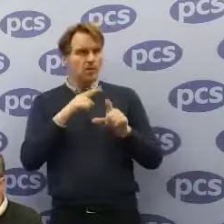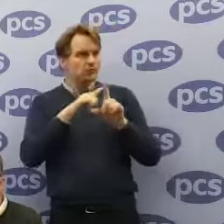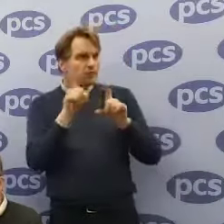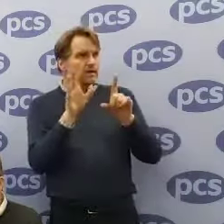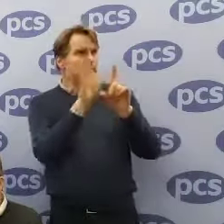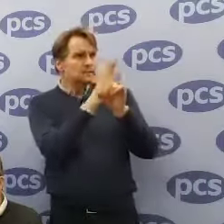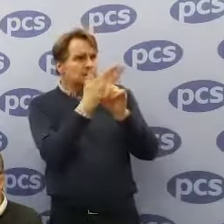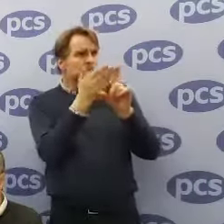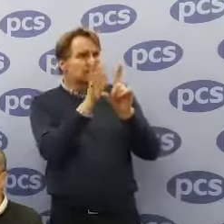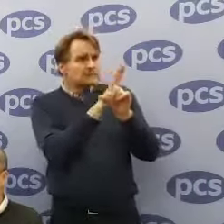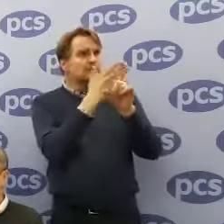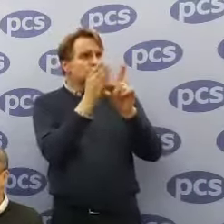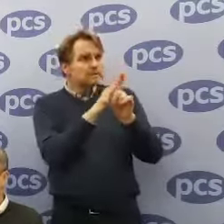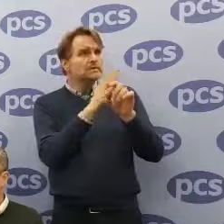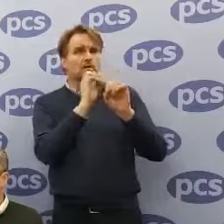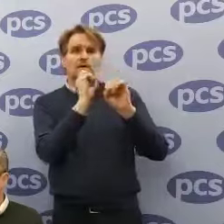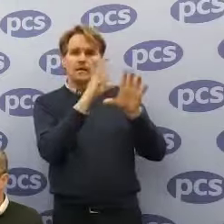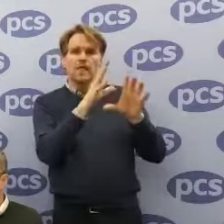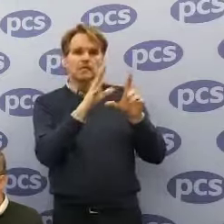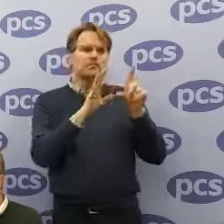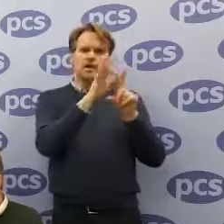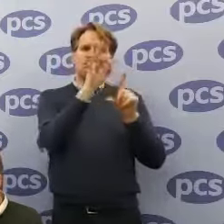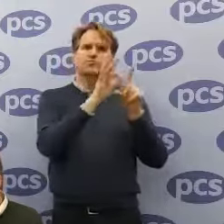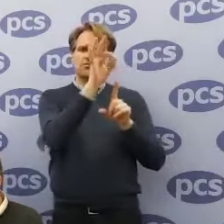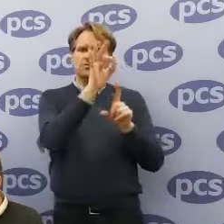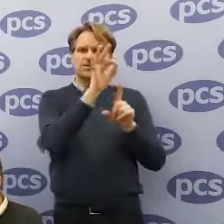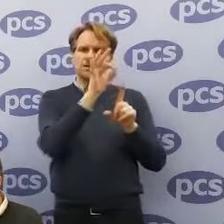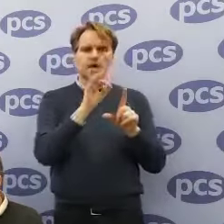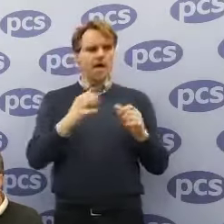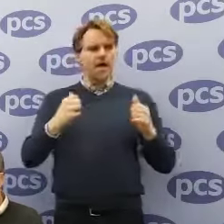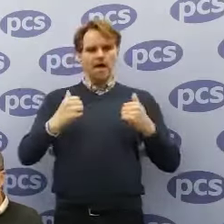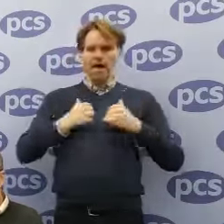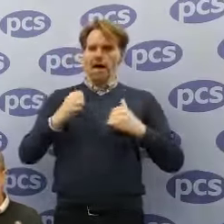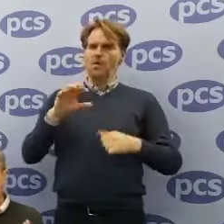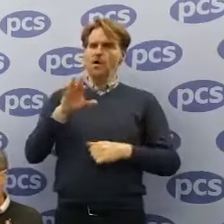of February we are going to look at all of our options but I think if we're